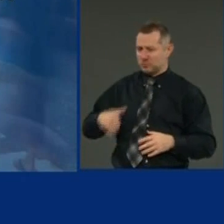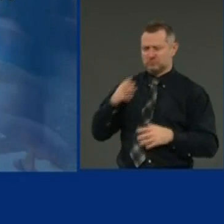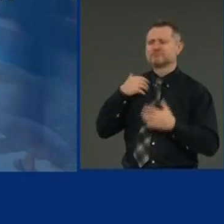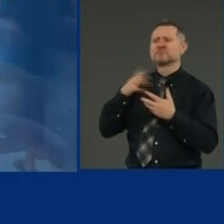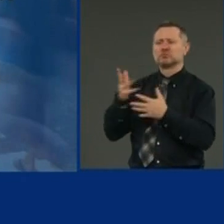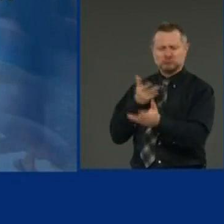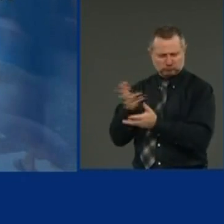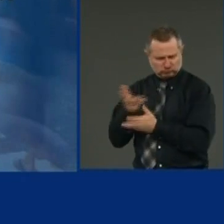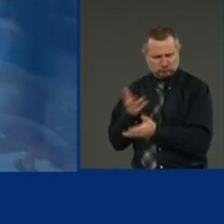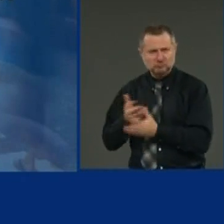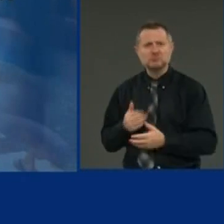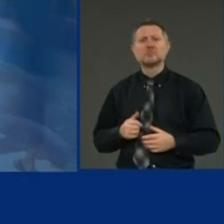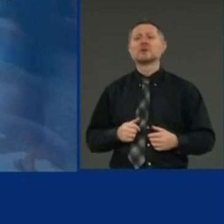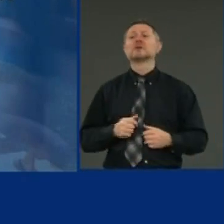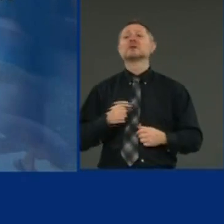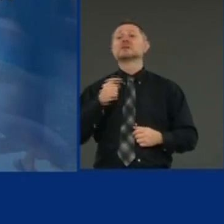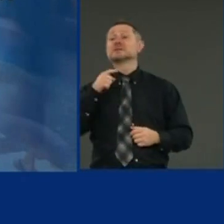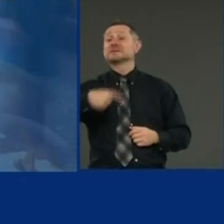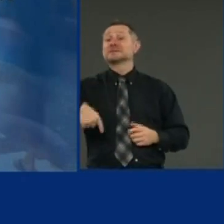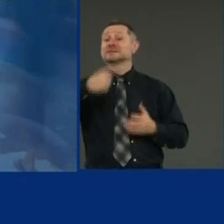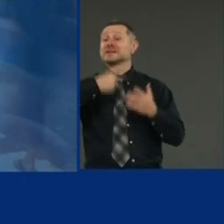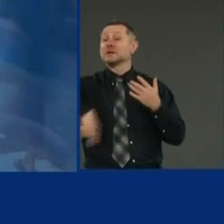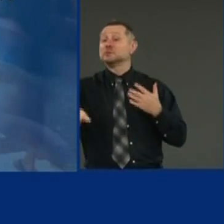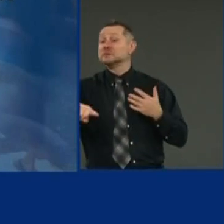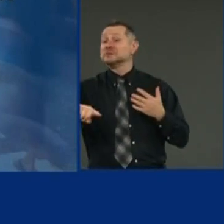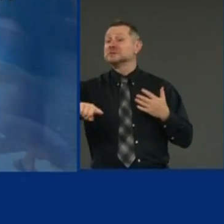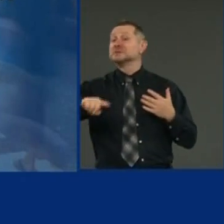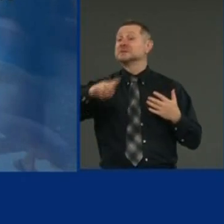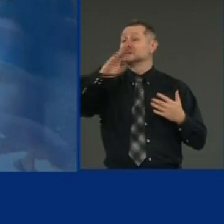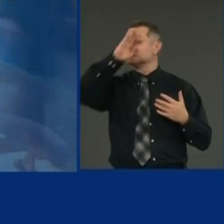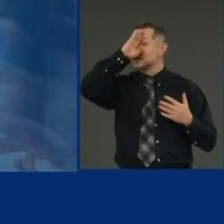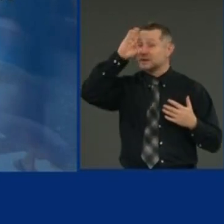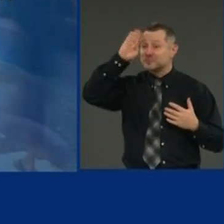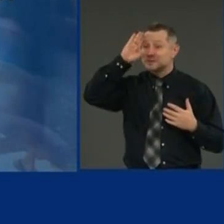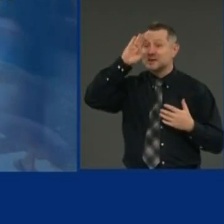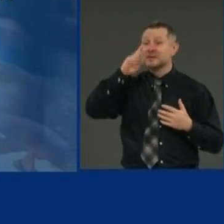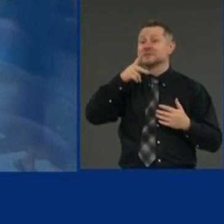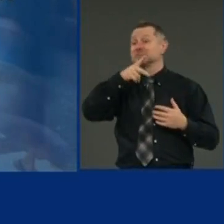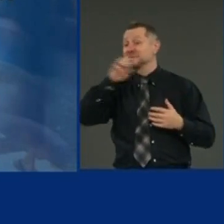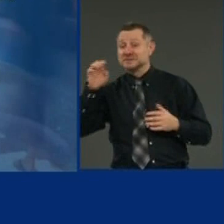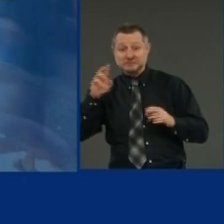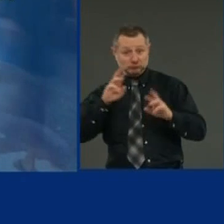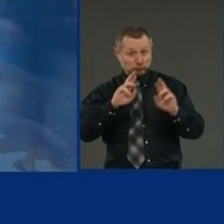COLLEAGUES IN THE CITY, SPEAKING TO THE MAYOR ABOUT THIS.